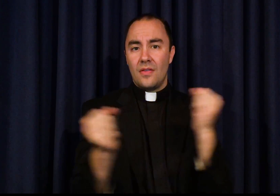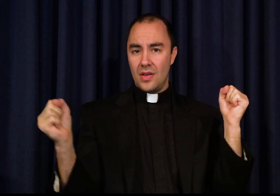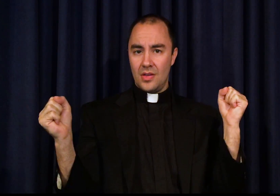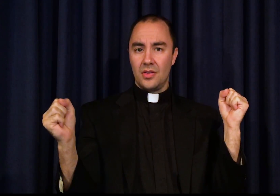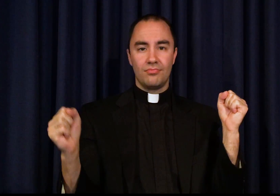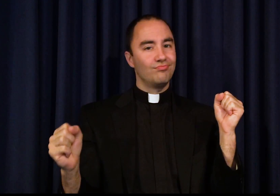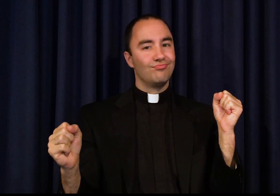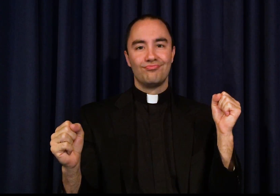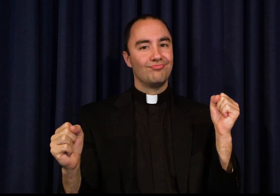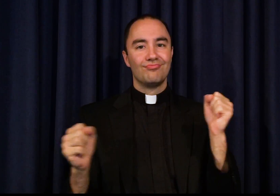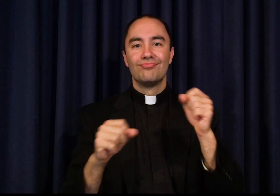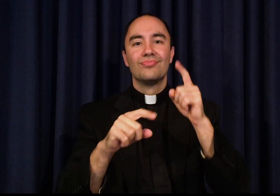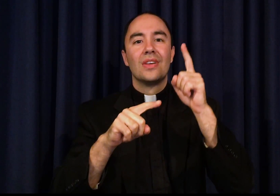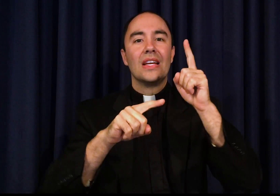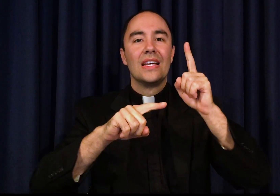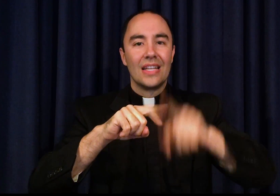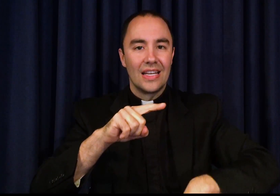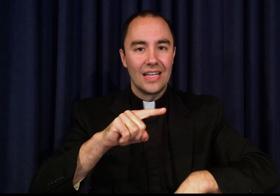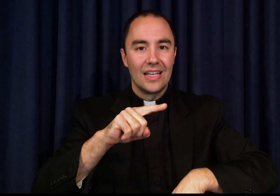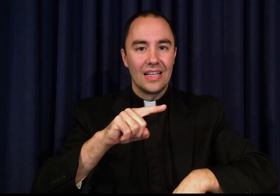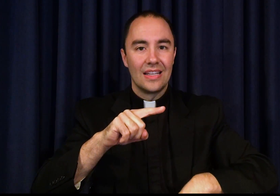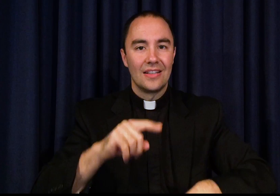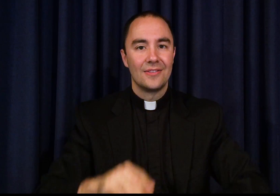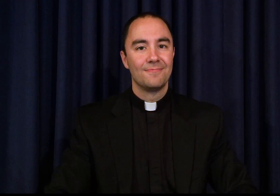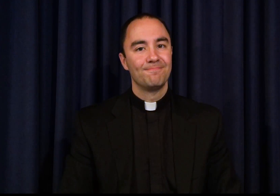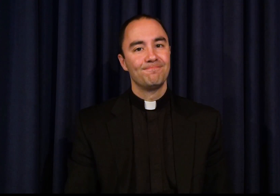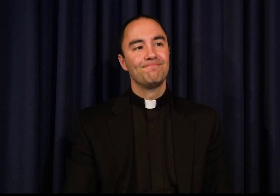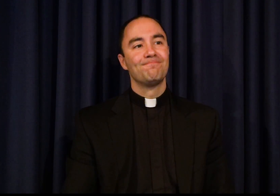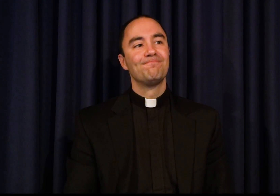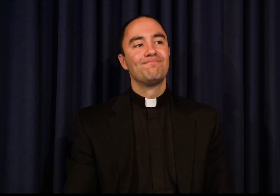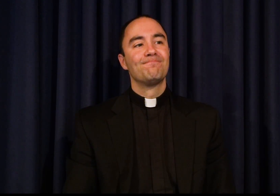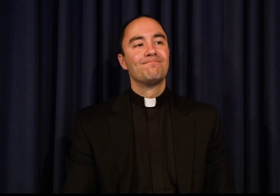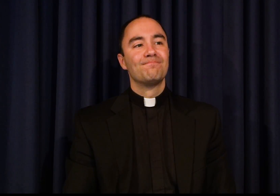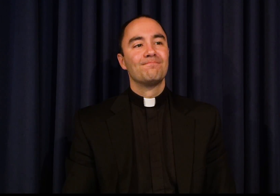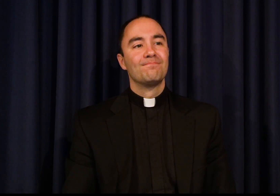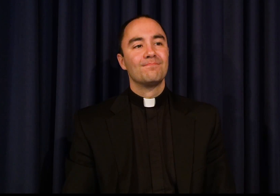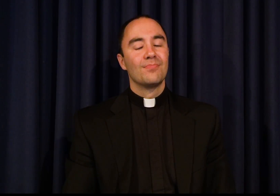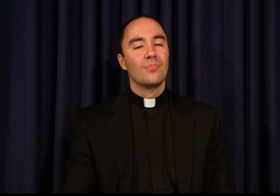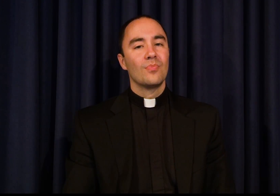how are we going to expect that we're going to go into heaven without salvation?